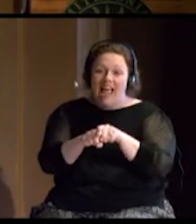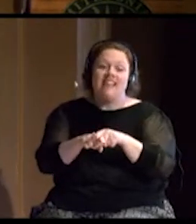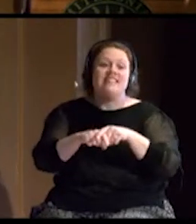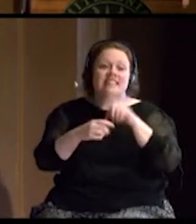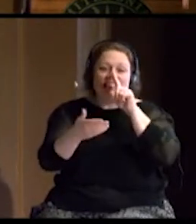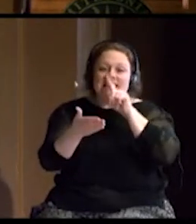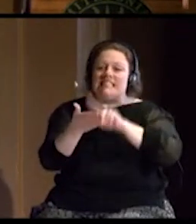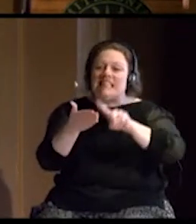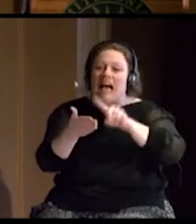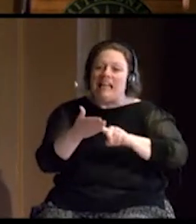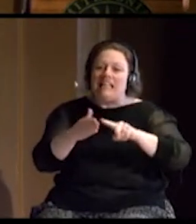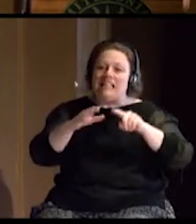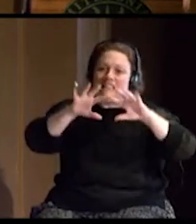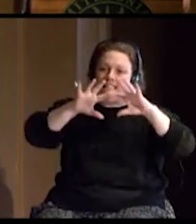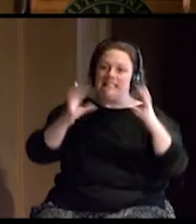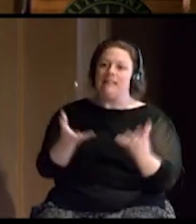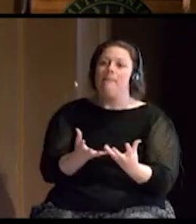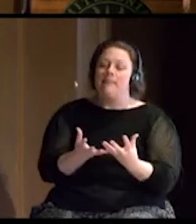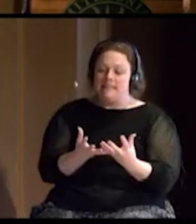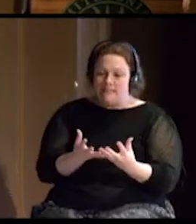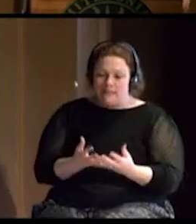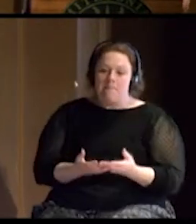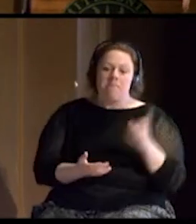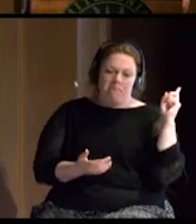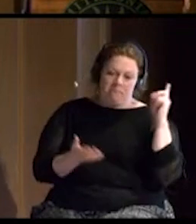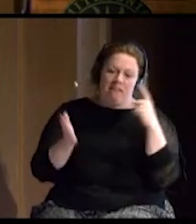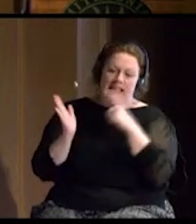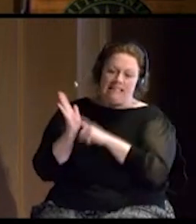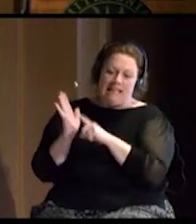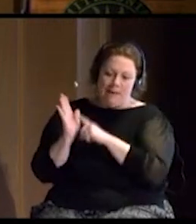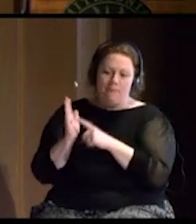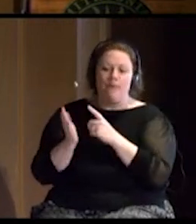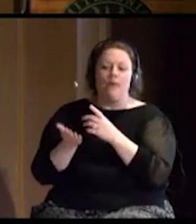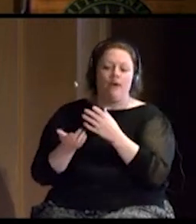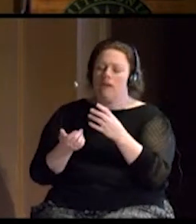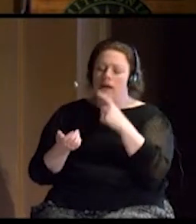So here are some examples of previous studies addressing fish phylogenetics.